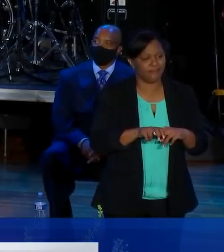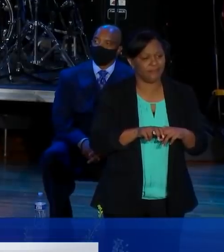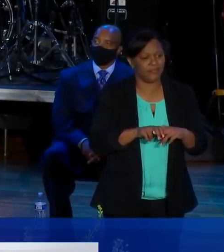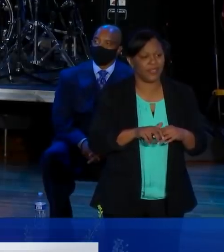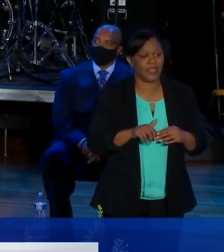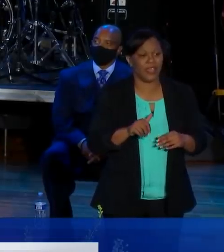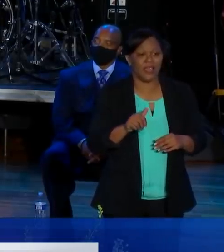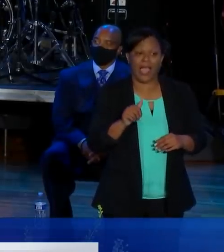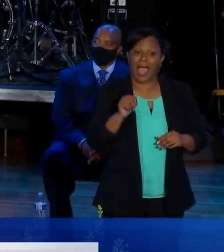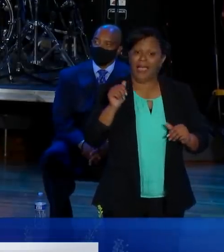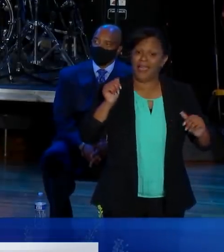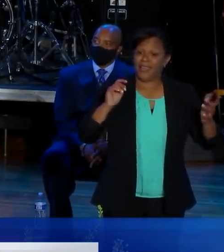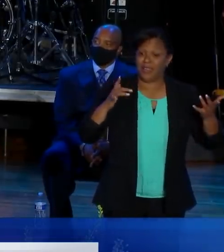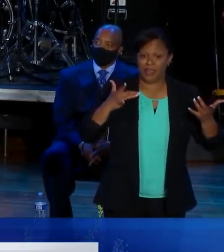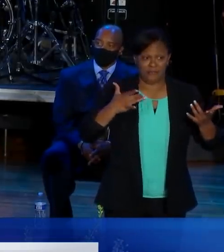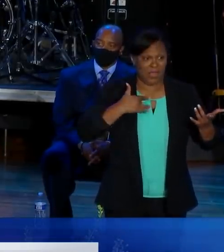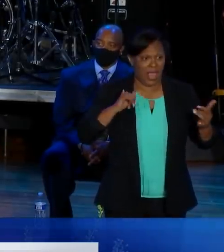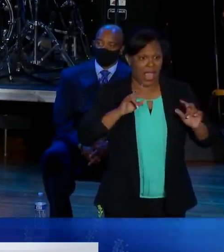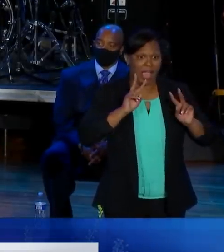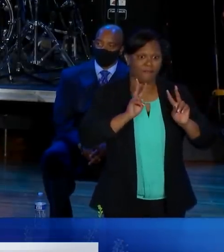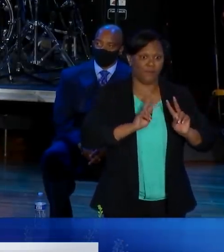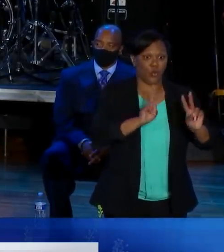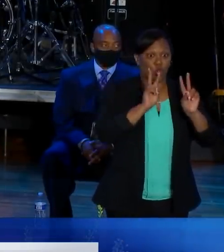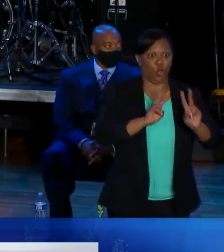THANK YOU, I WANT US TO NOT